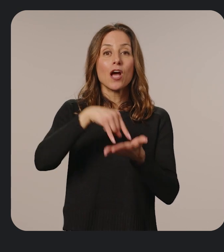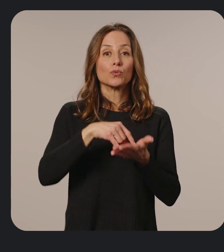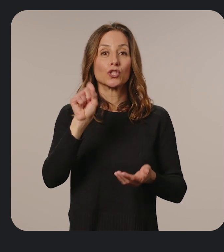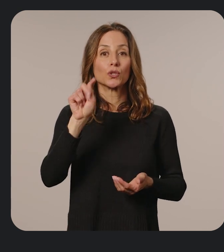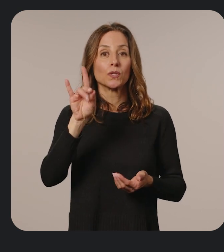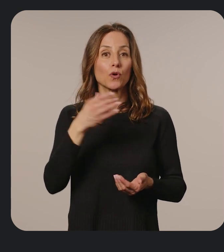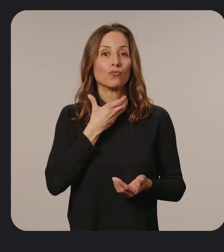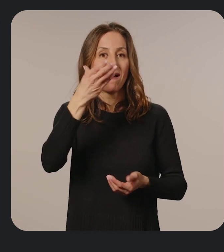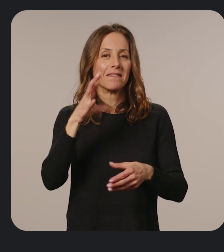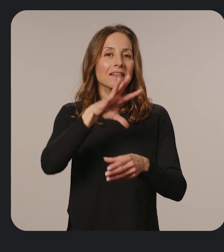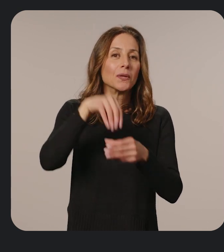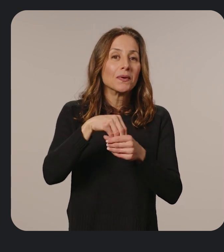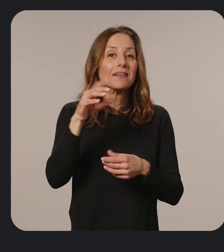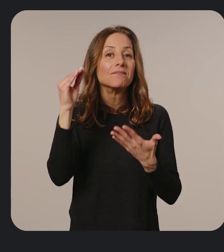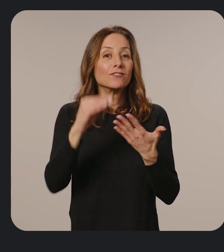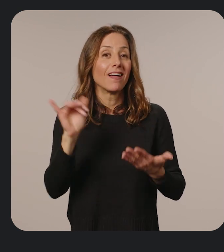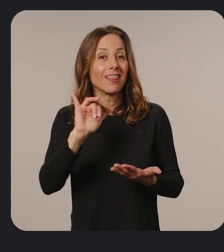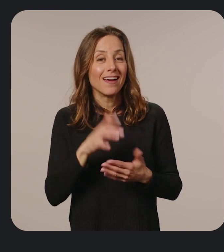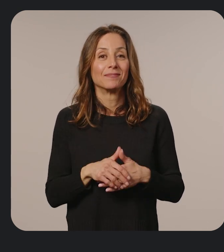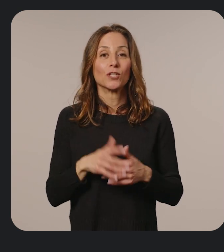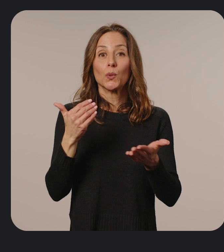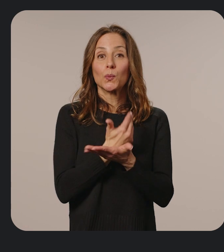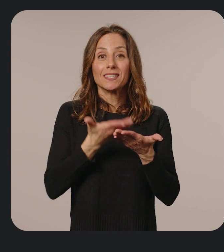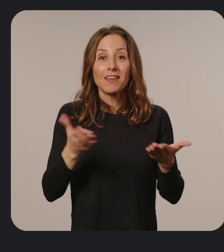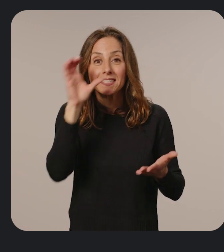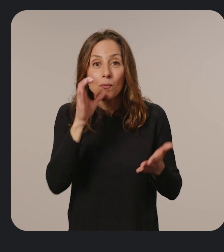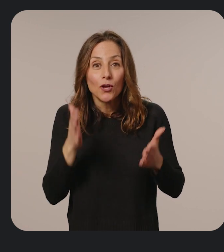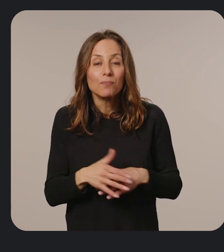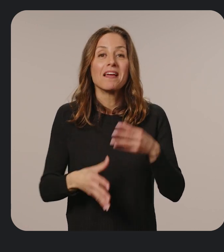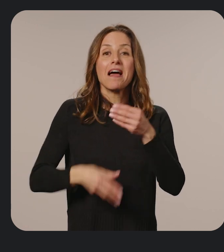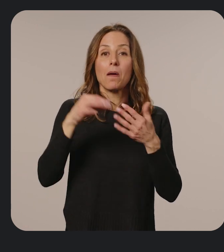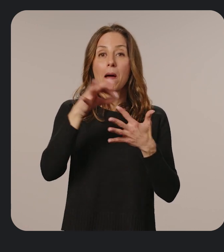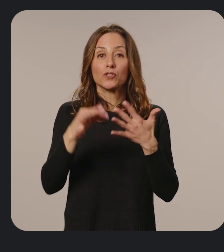Android Studio Giraffe adds features like a new device explorer, adding an option to use Kotlin script